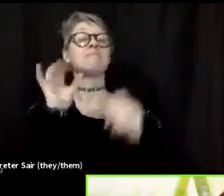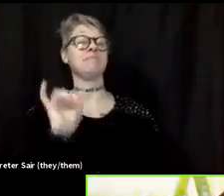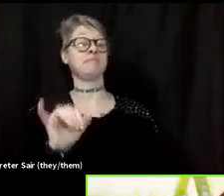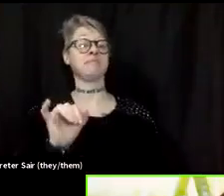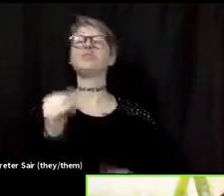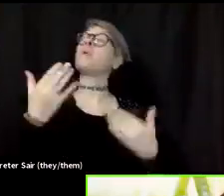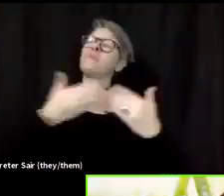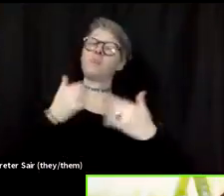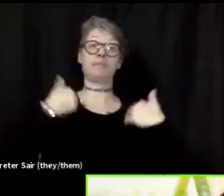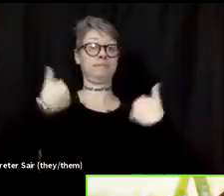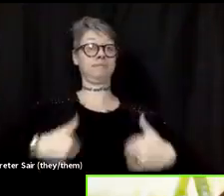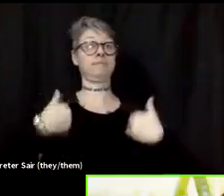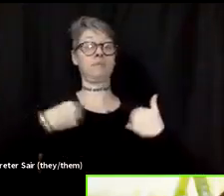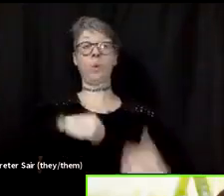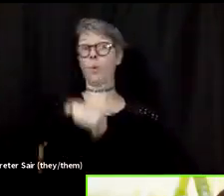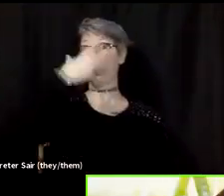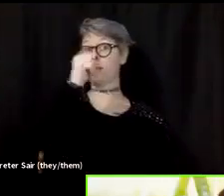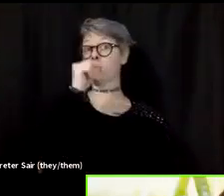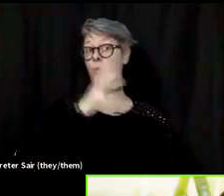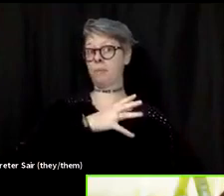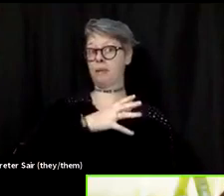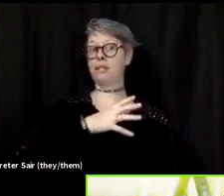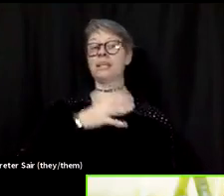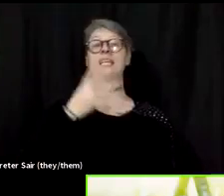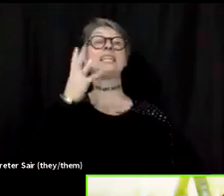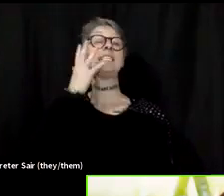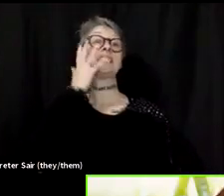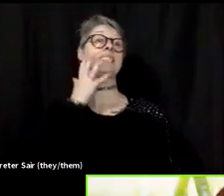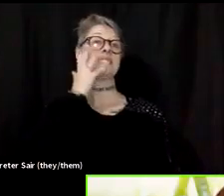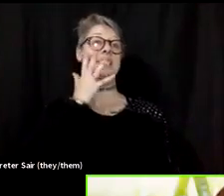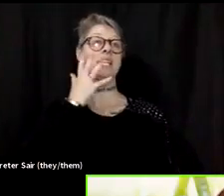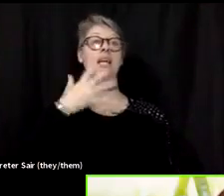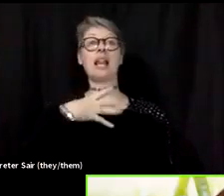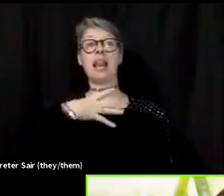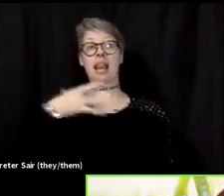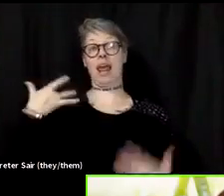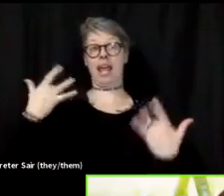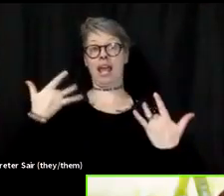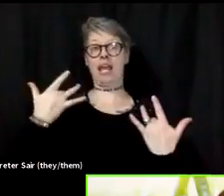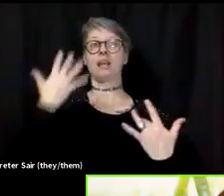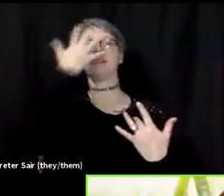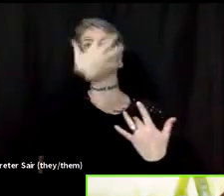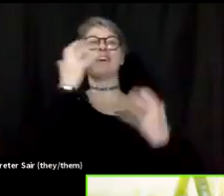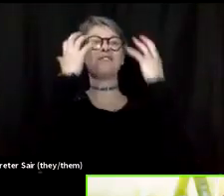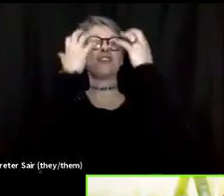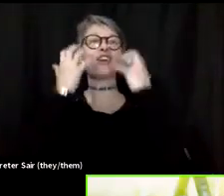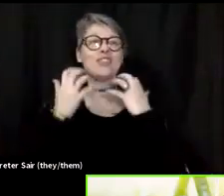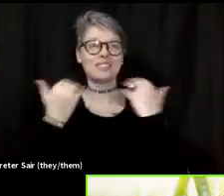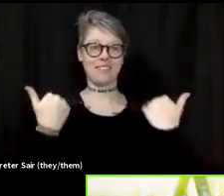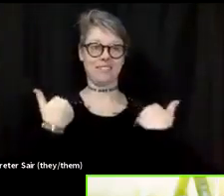So, I am So, I am a white woman So, I am a white woman with pale skin and Freckles and I worry skin and Freckles. And I'm